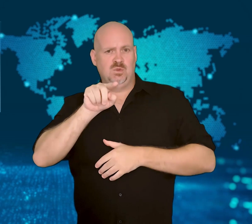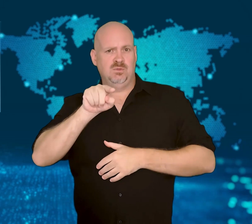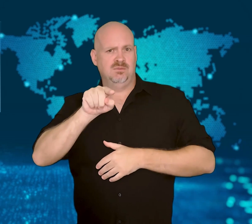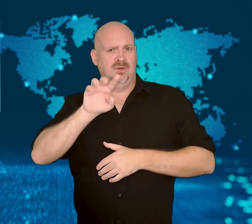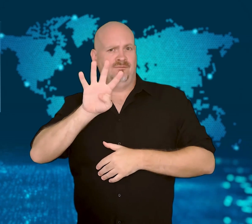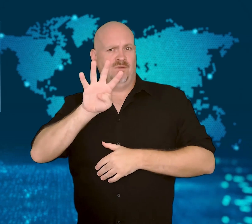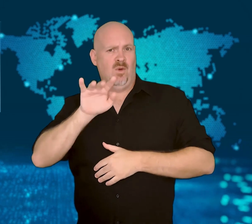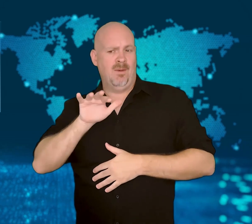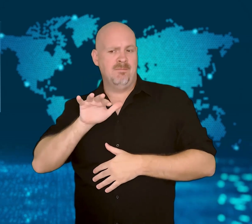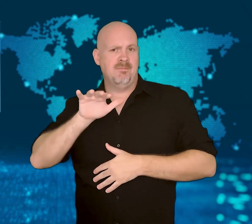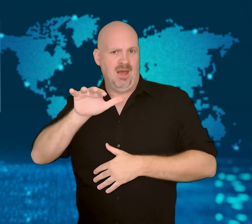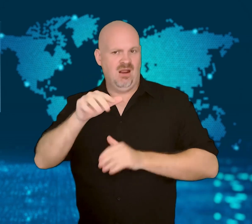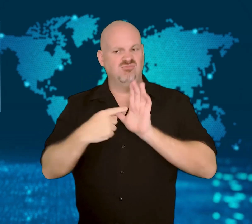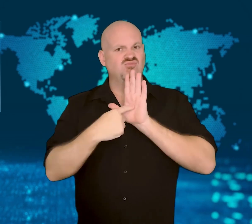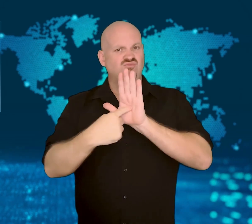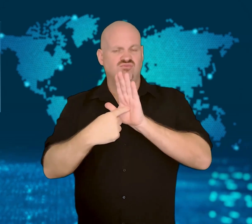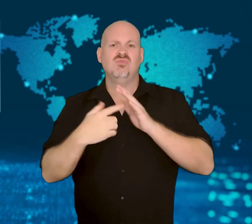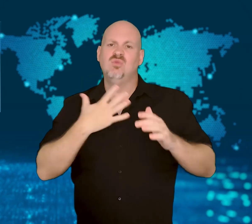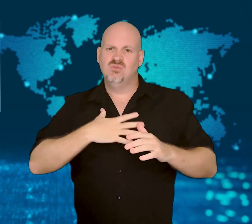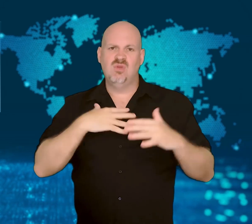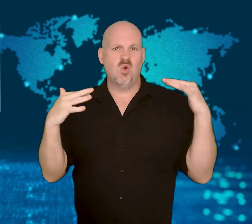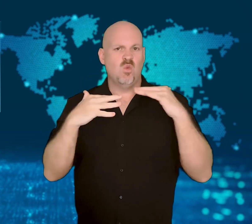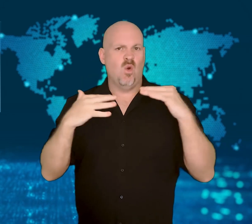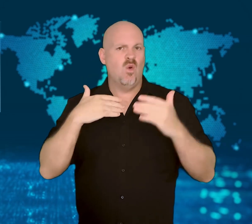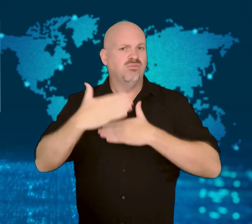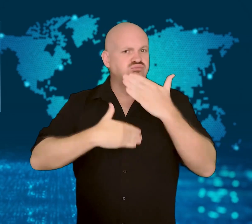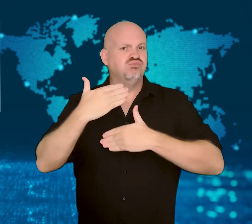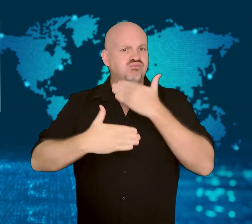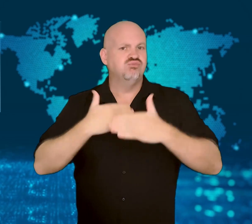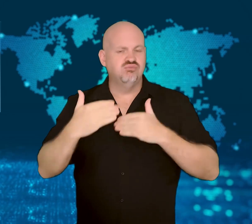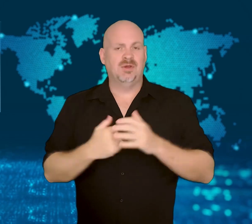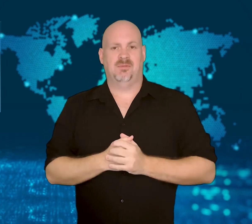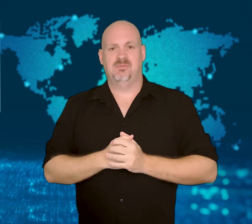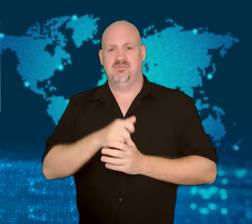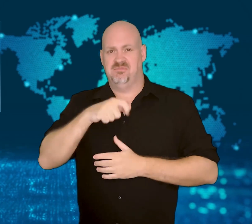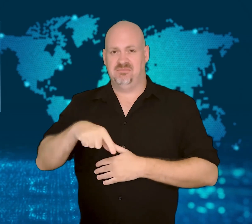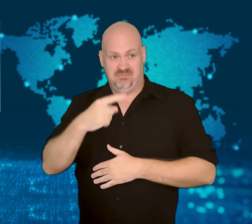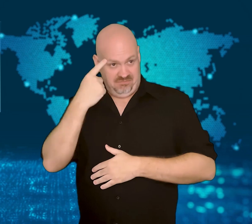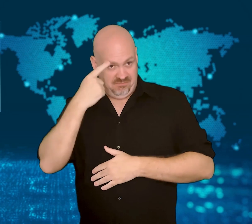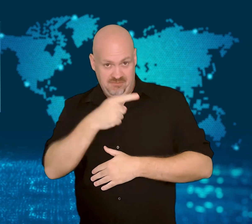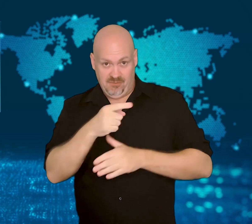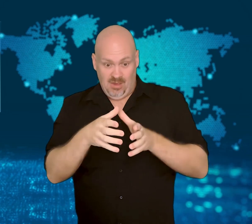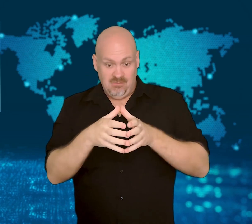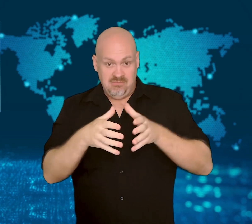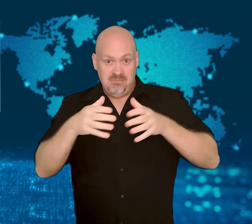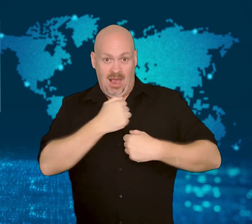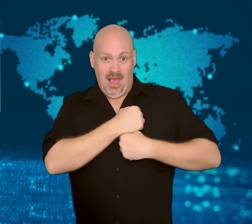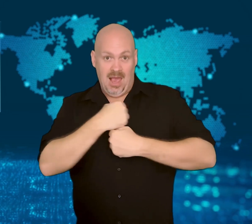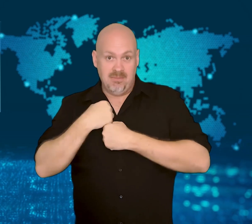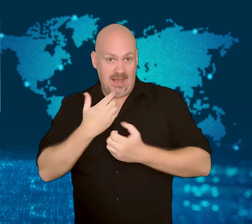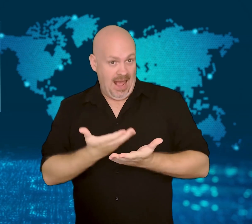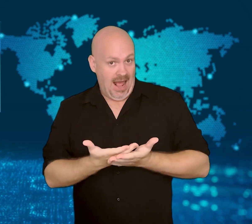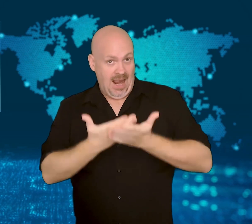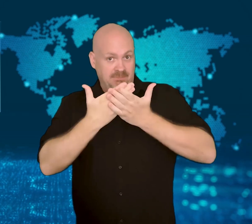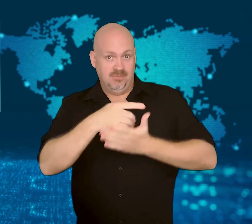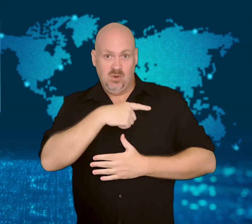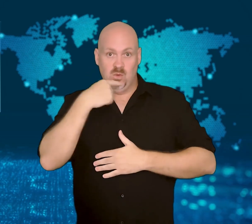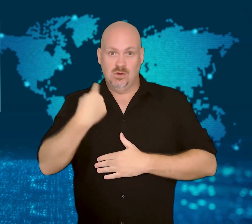from 1.9 million to 2.04 million this week, displaying the country's intent